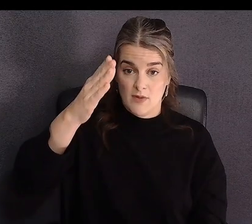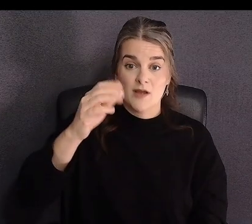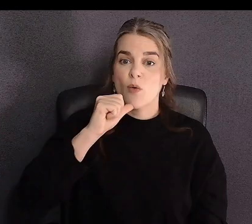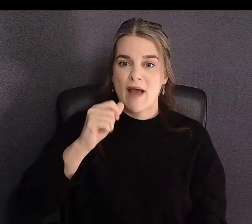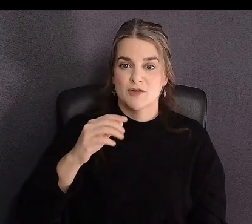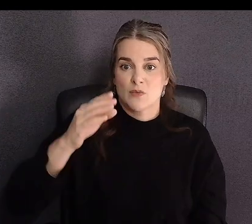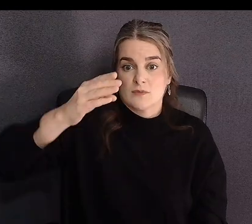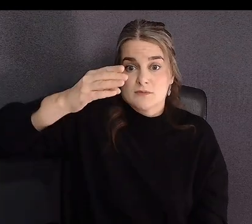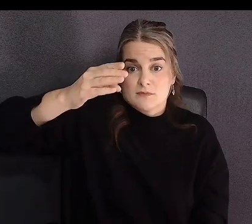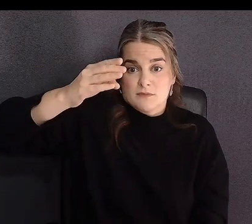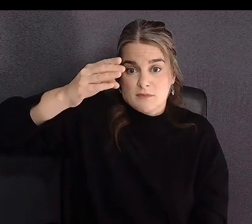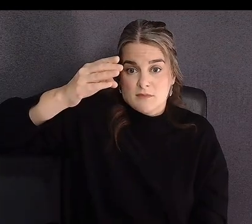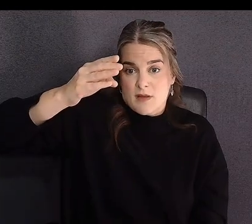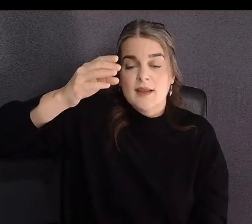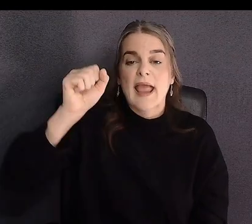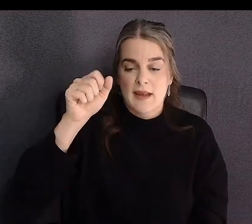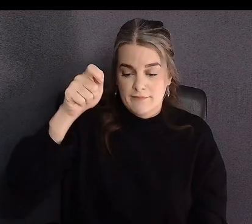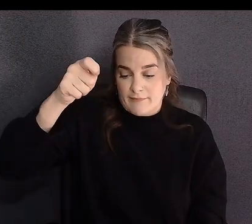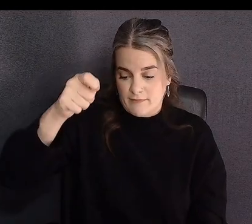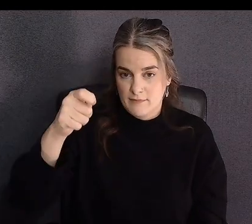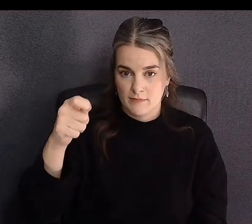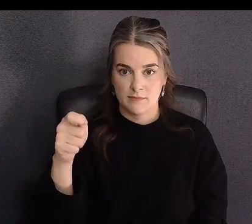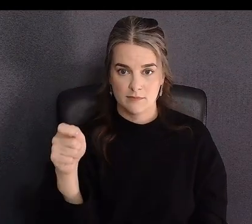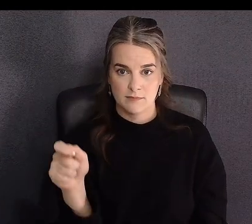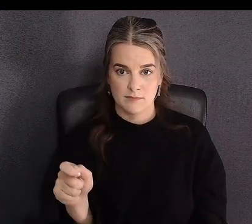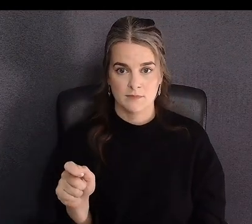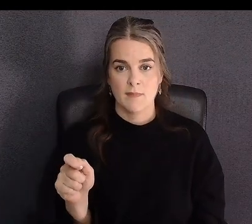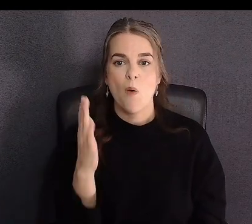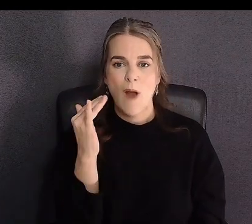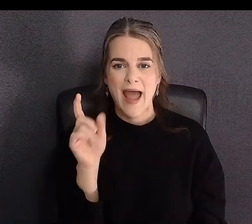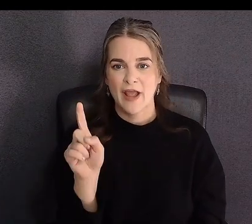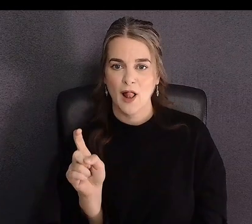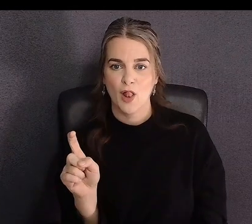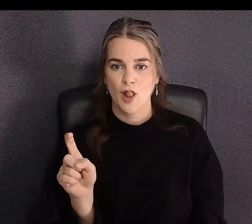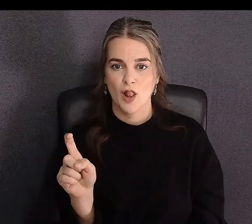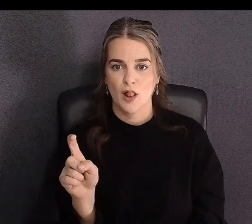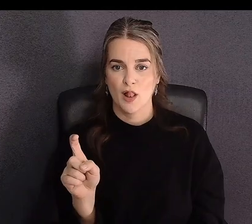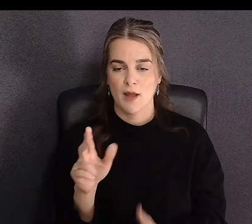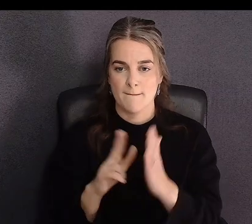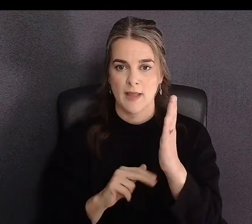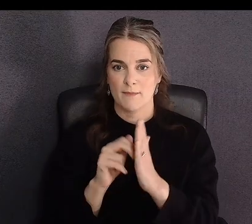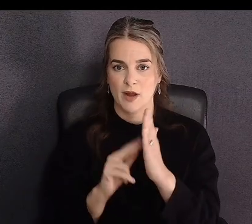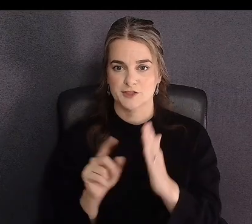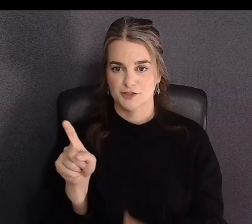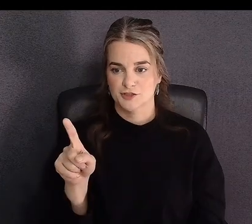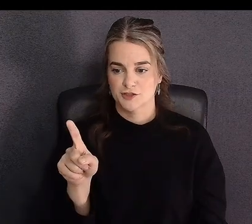So really, just taking things and thinking outside of the box can be really fun. And I think it's just really important when